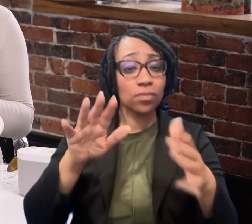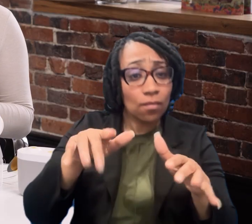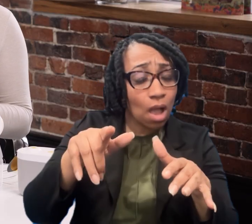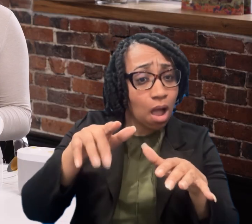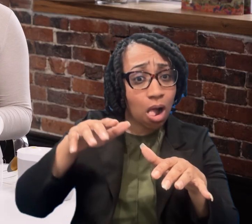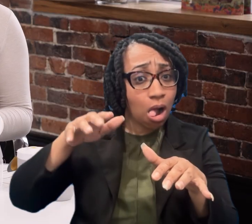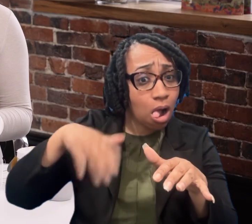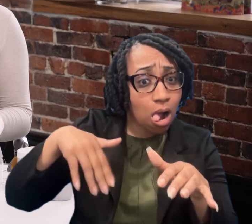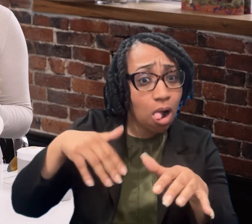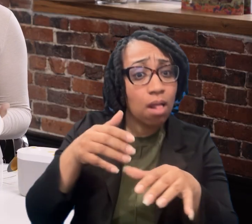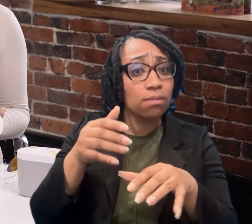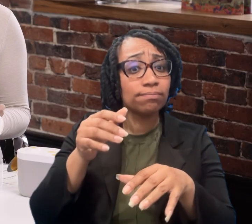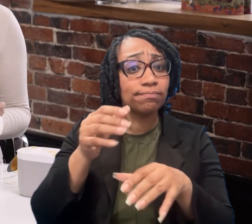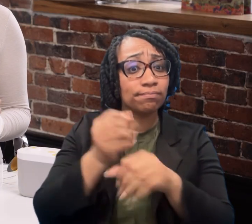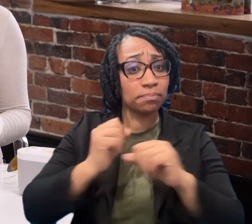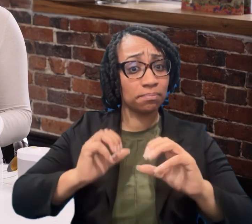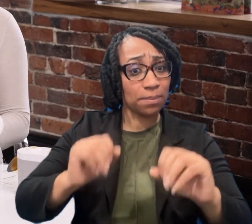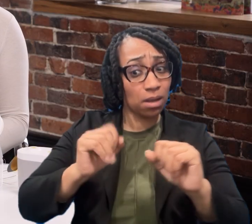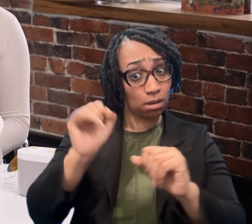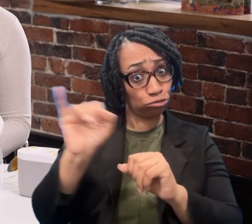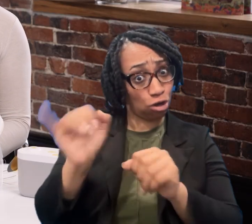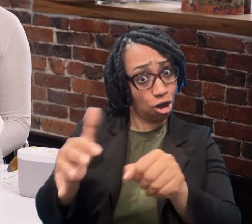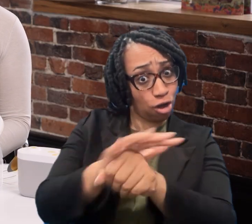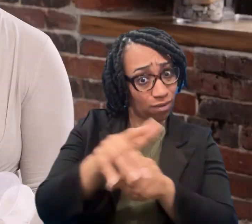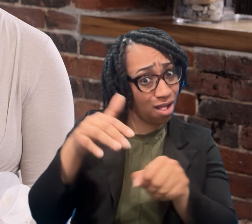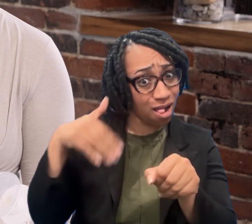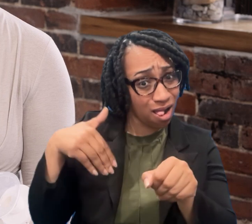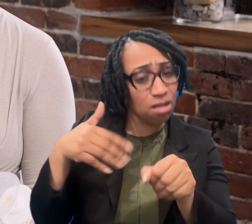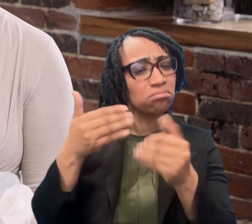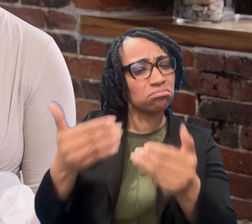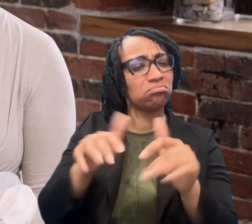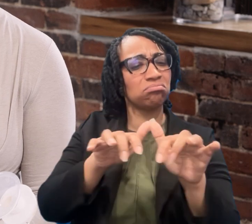how to set them up, how to use them, and care and cleaning. And by the way, if you